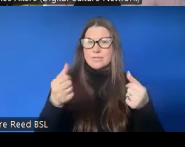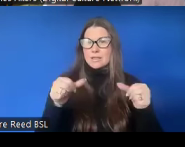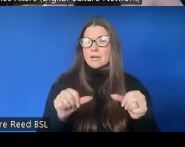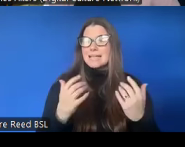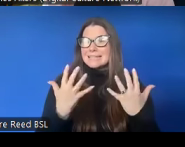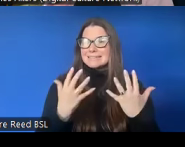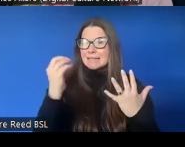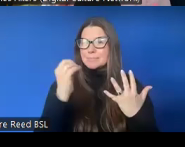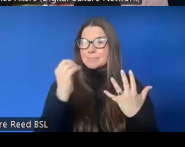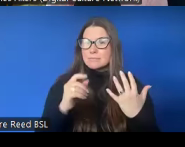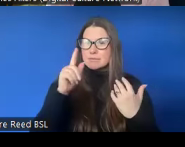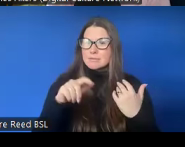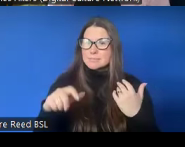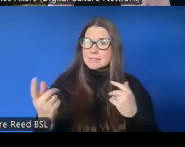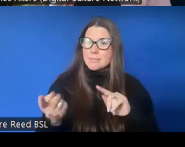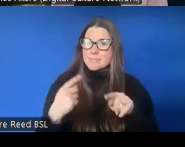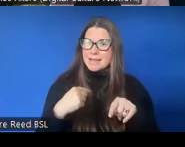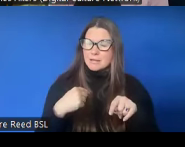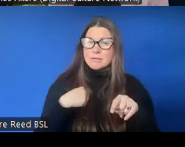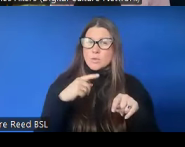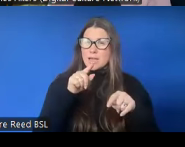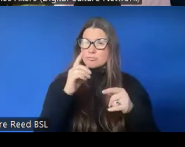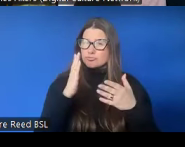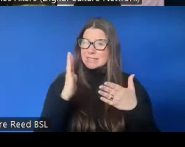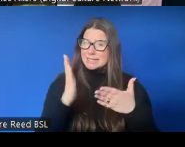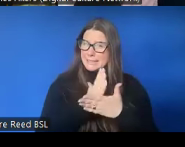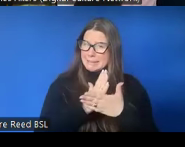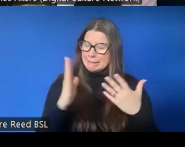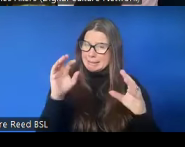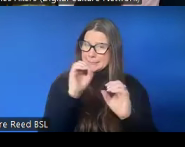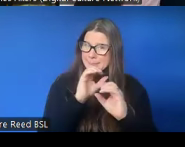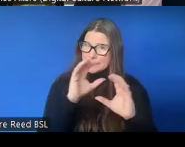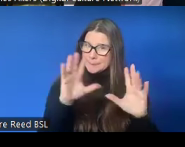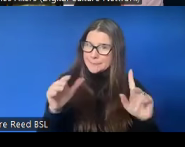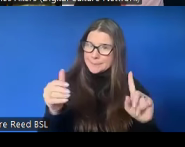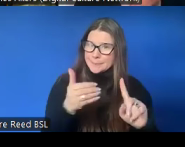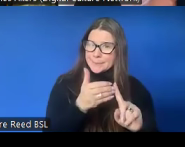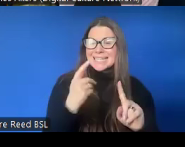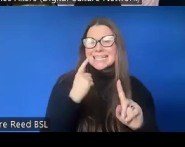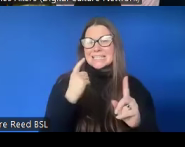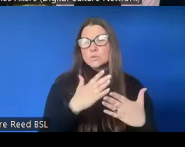Really tangible ones for Aaron to work towards and share across the team. It is a really small team.